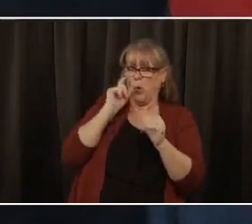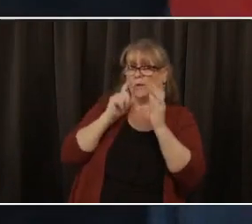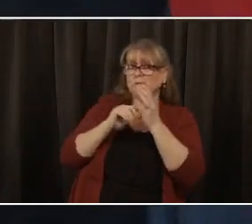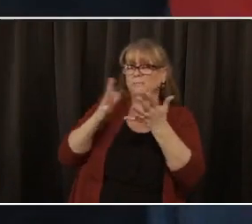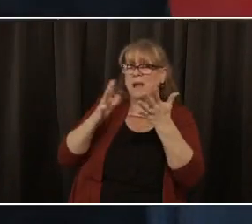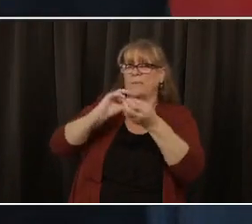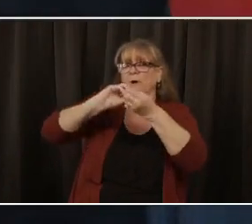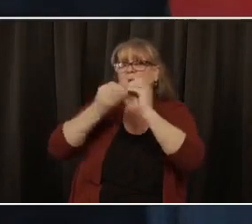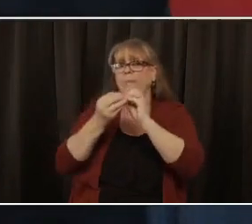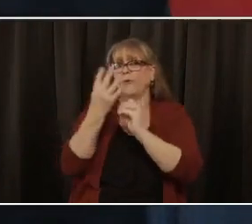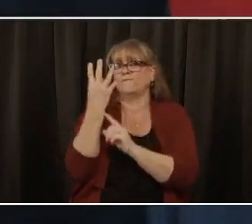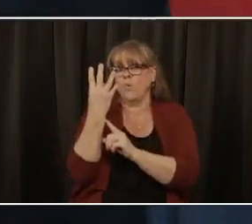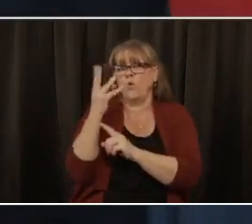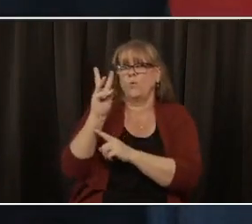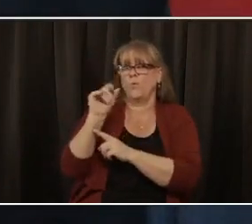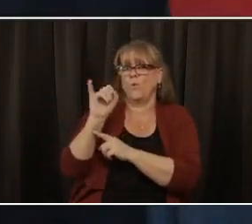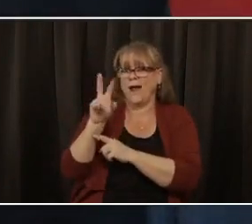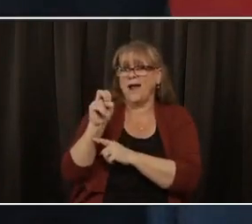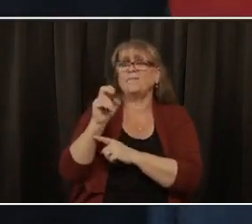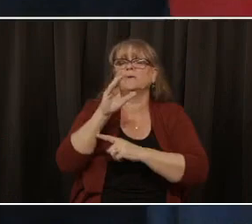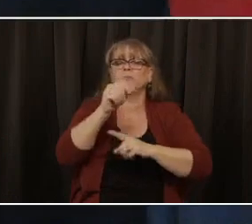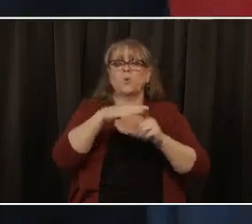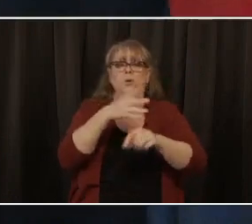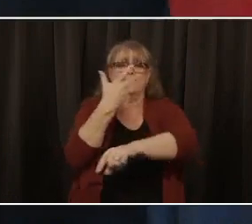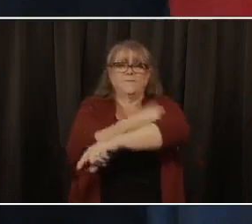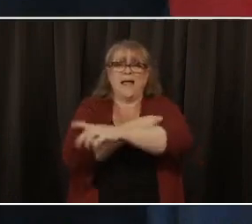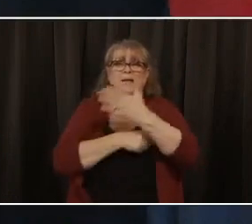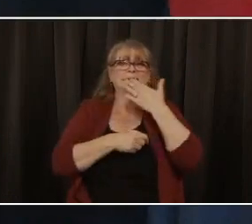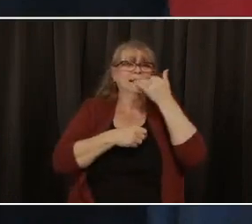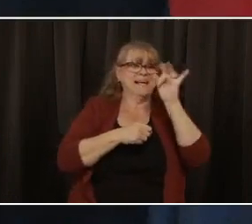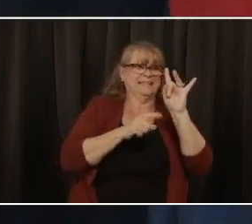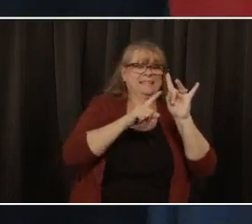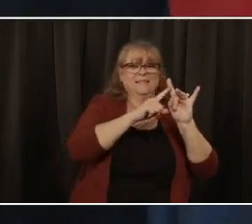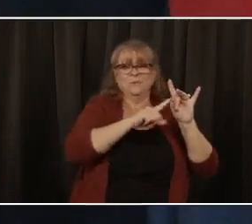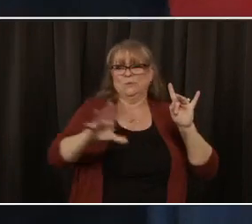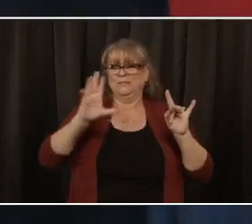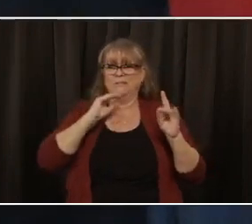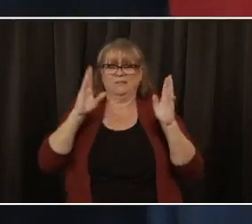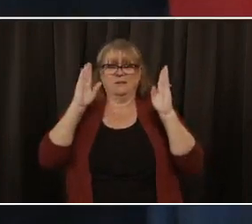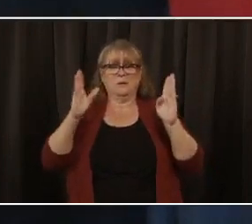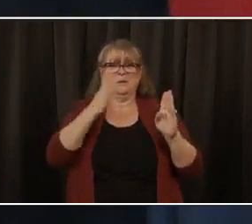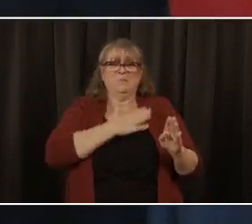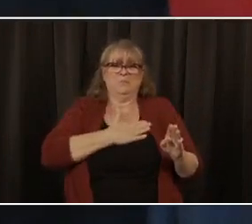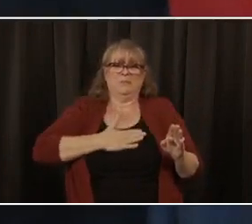Let's be careful in the final few weeks we're almost back to normal. It's only till mid to late